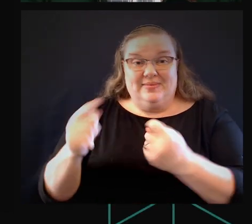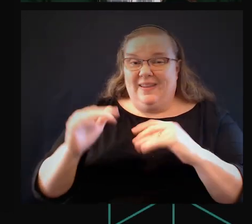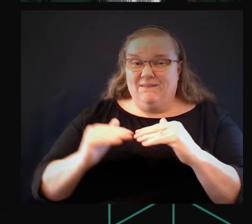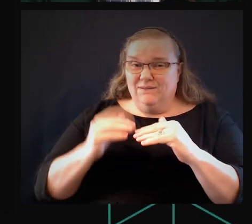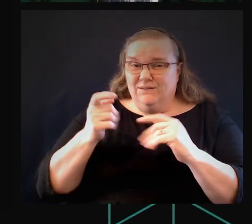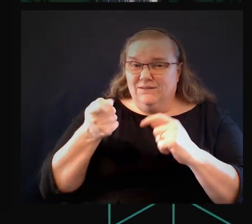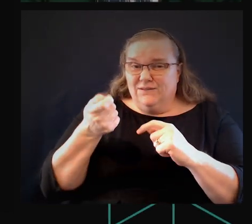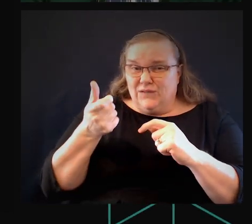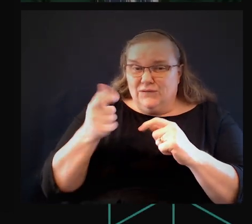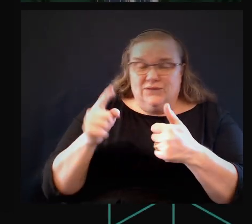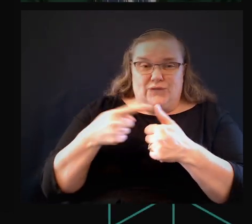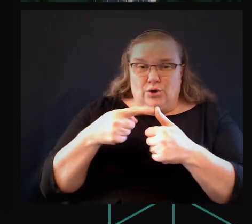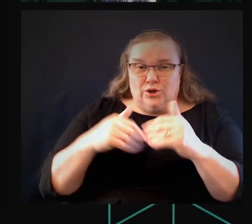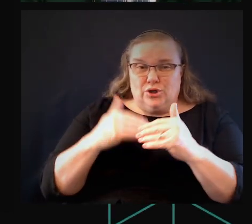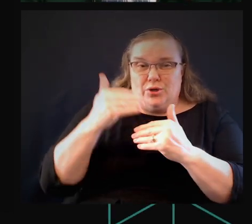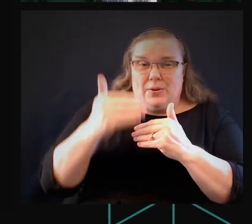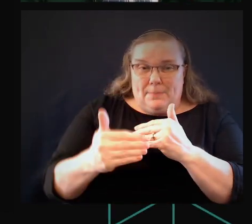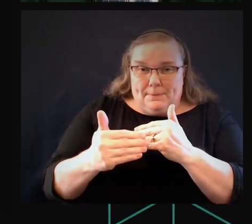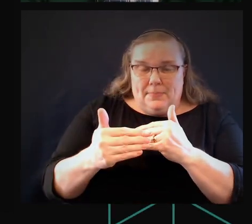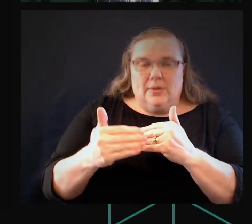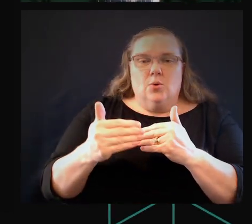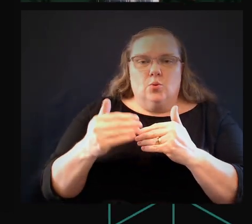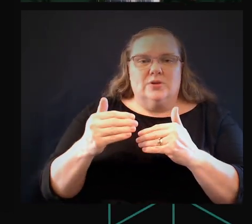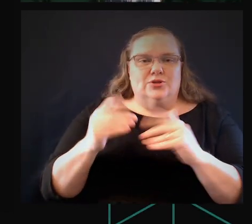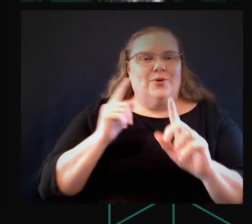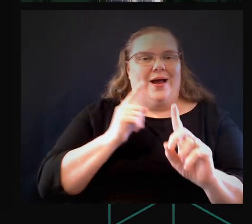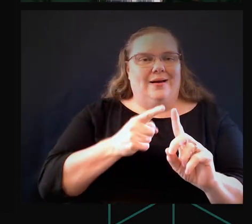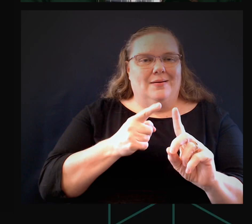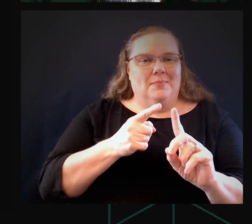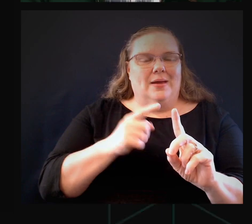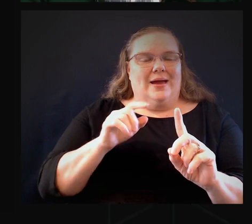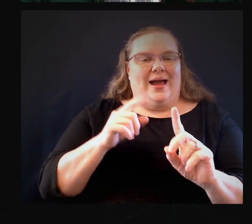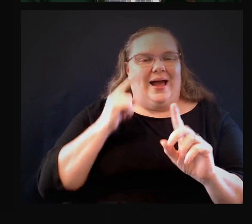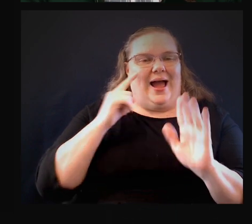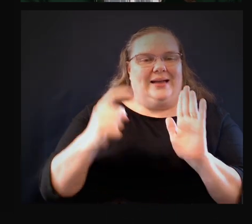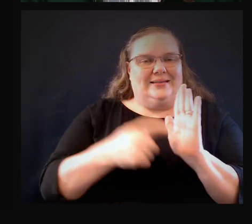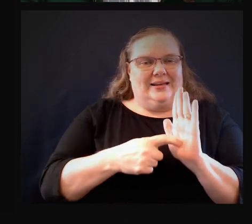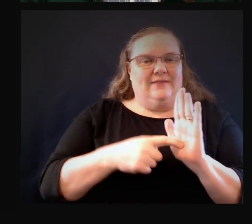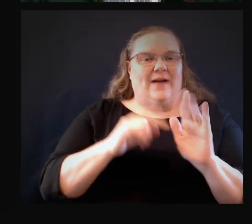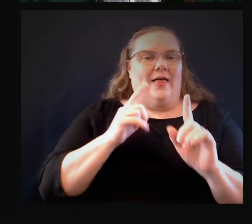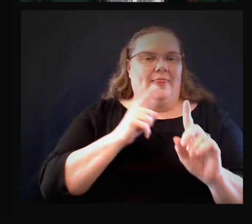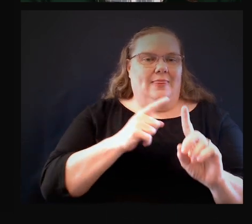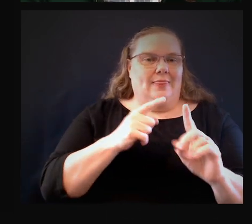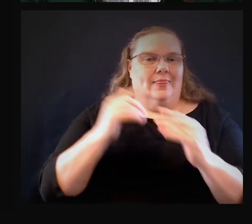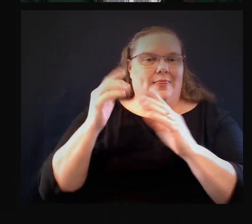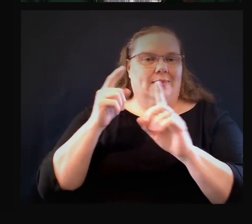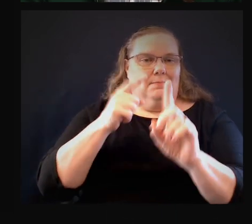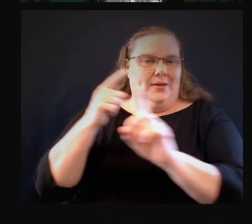to define a benchmark for our team and start thinking about bigger power saving opportunities for the future.